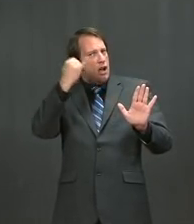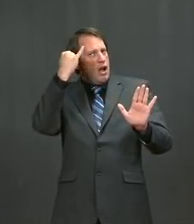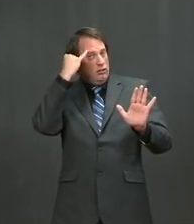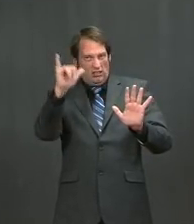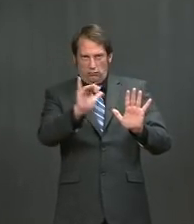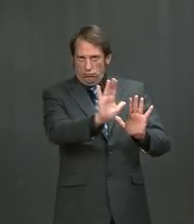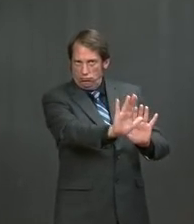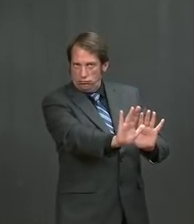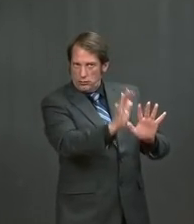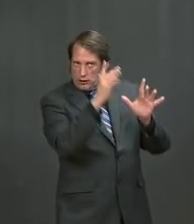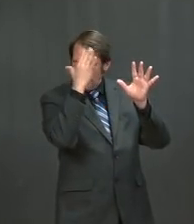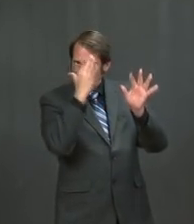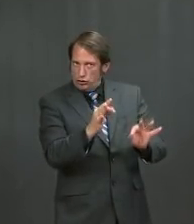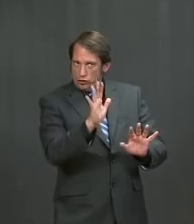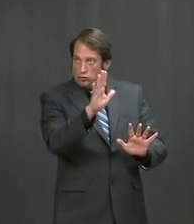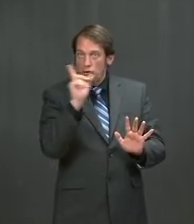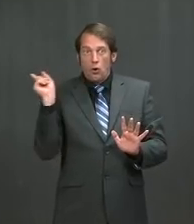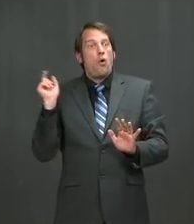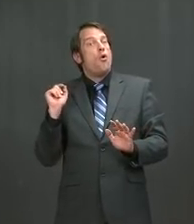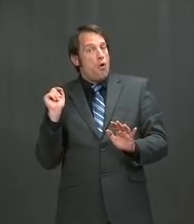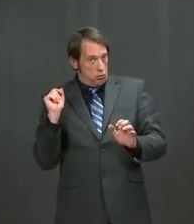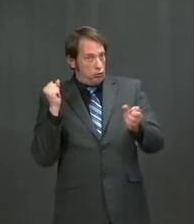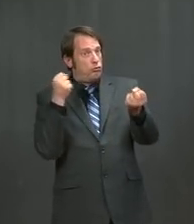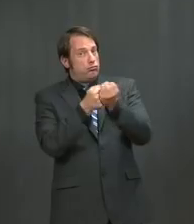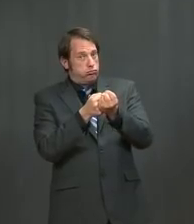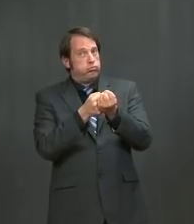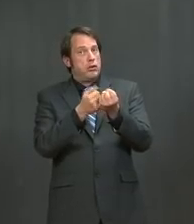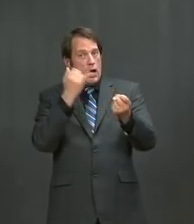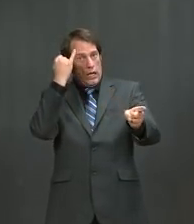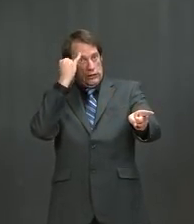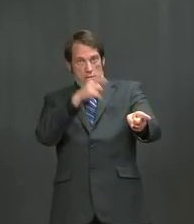The Press: So he does support the decision to move the game then? Ms. Psaki: Well, he supports them being able